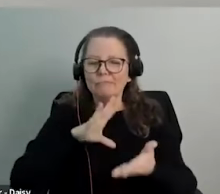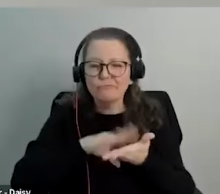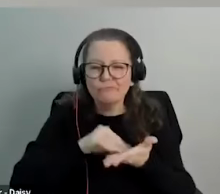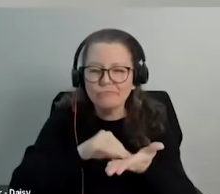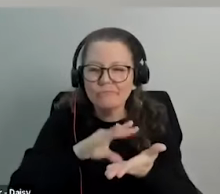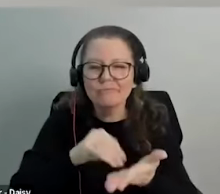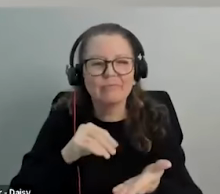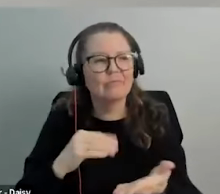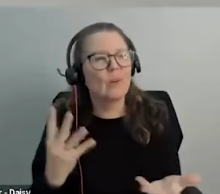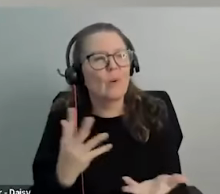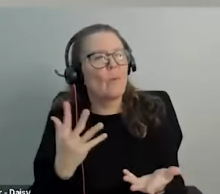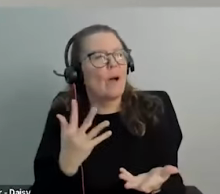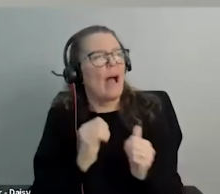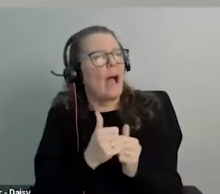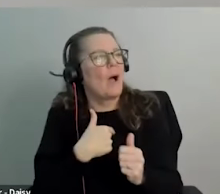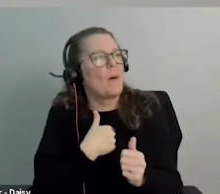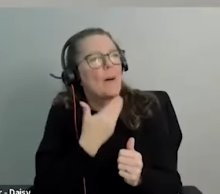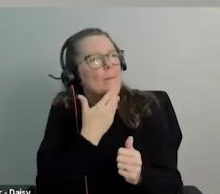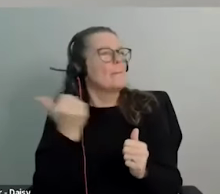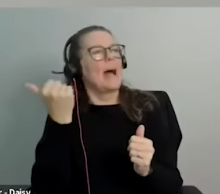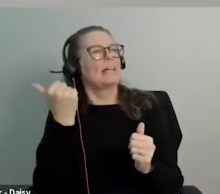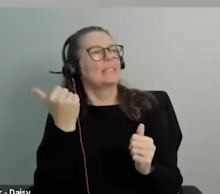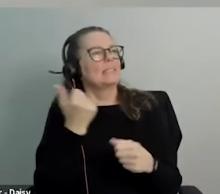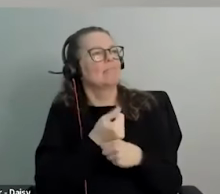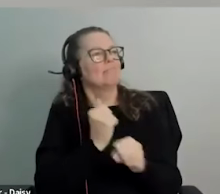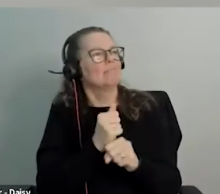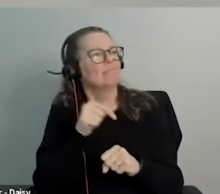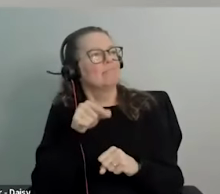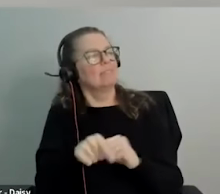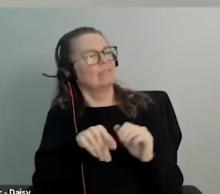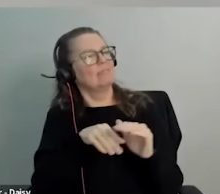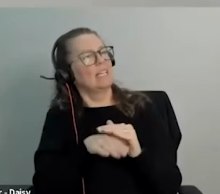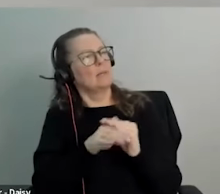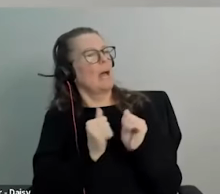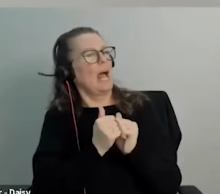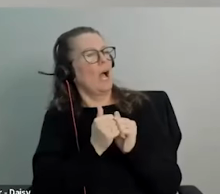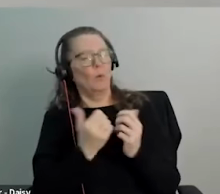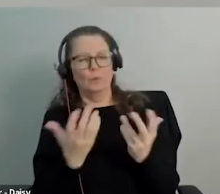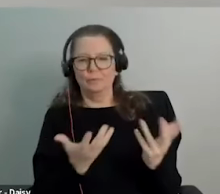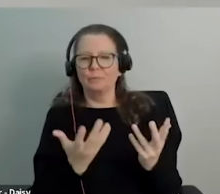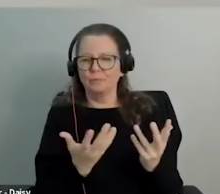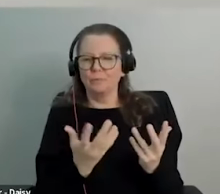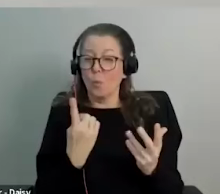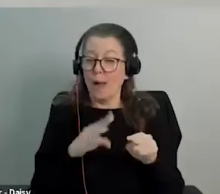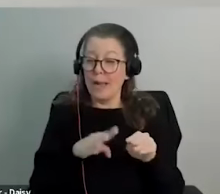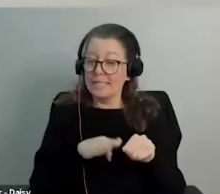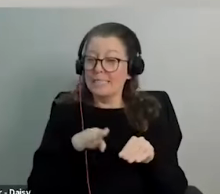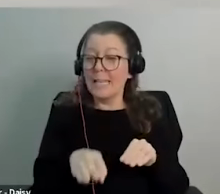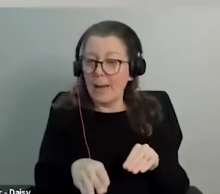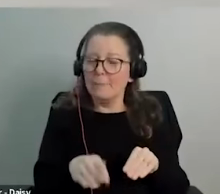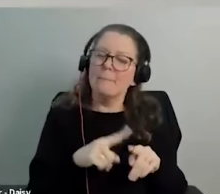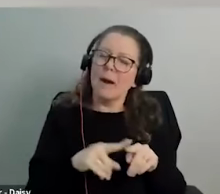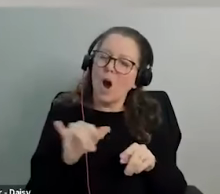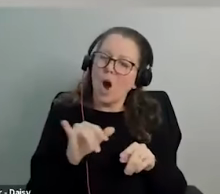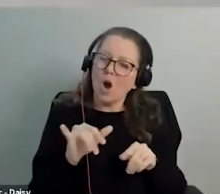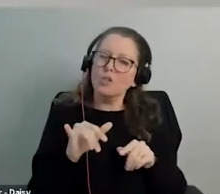about what's the best way to make this most accessible. So one step at a time, but also, pause, look at the view,